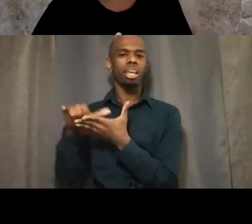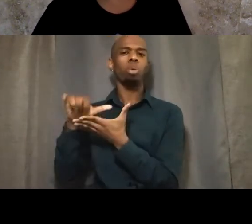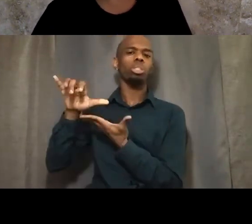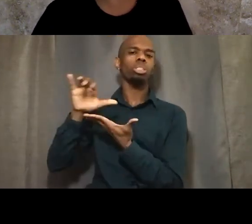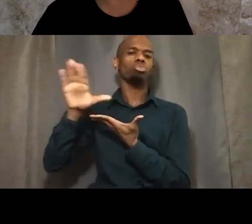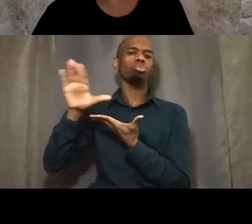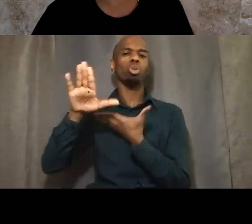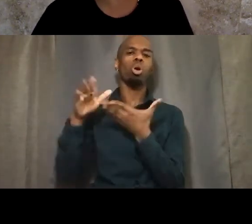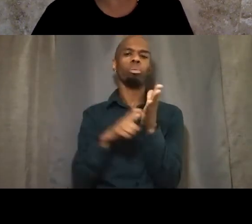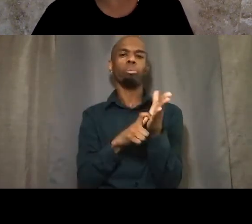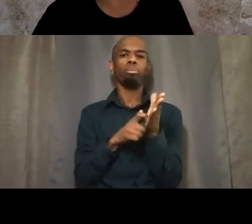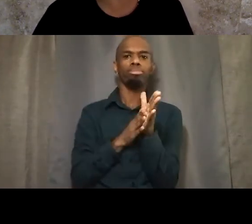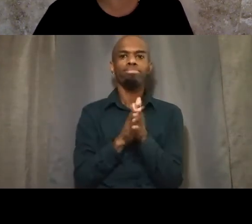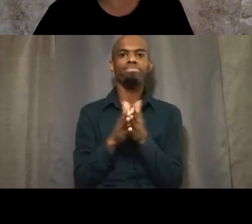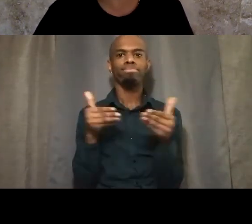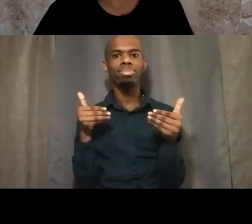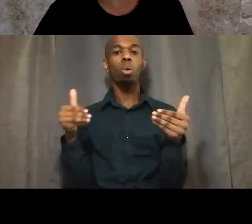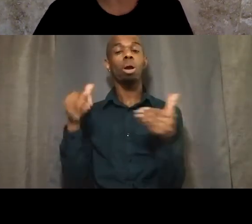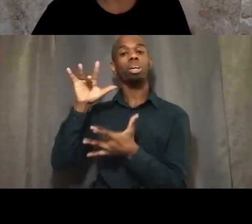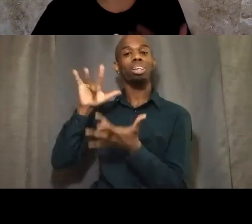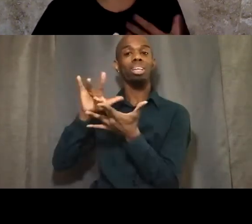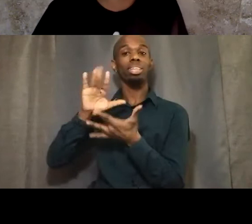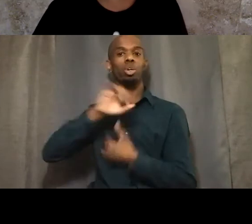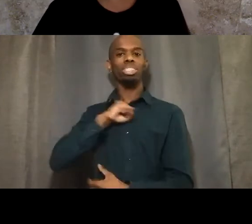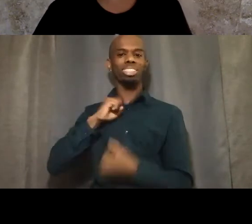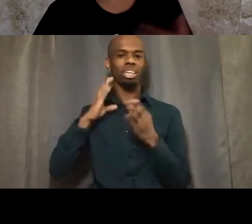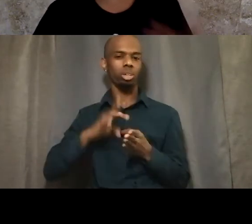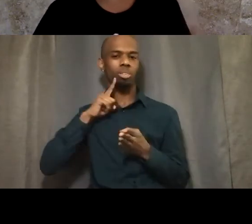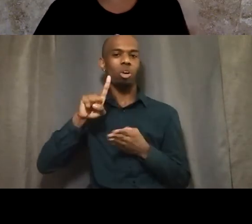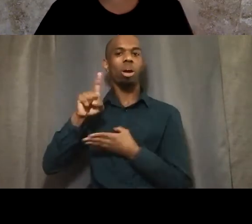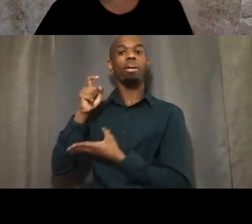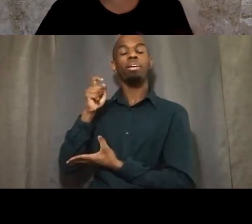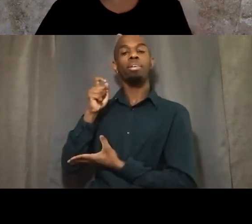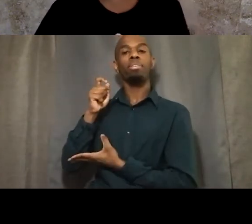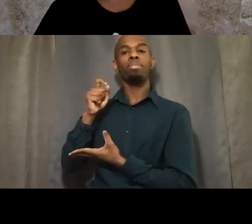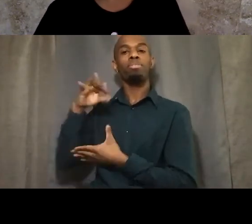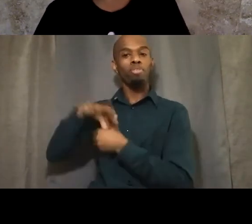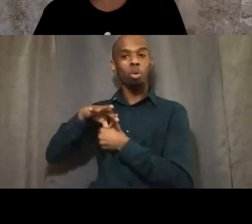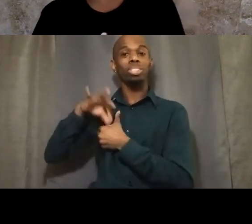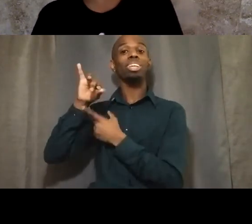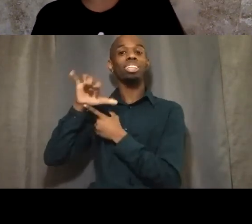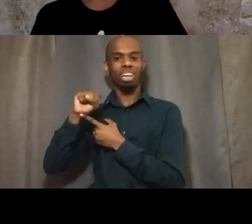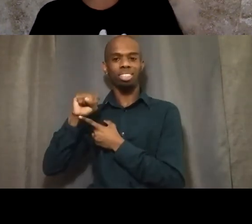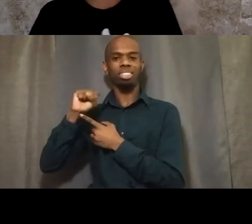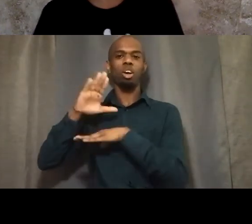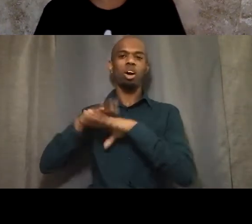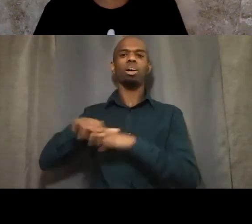and get them to vote yes. On SB 2, will all of those calls, all of those tweets, all of those emails worked.